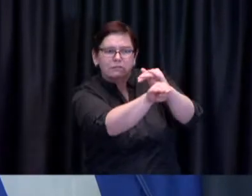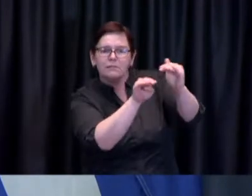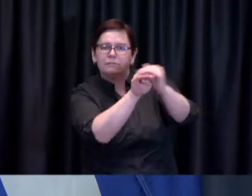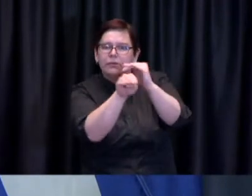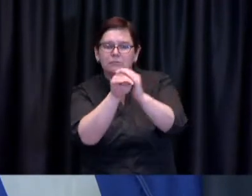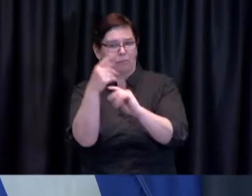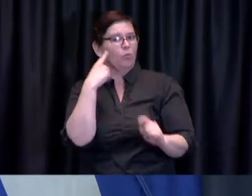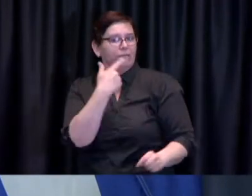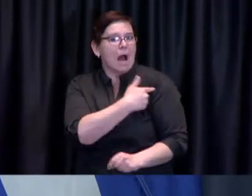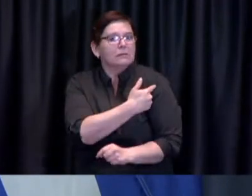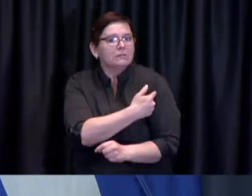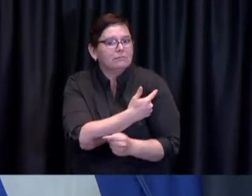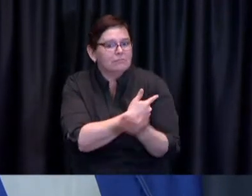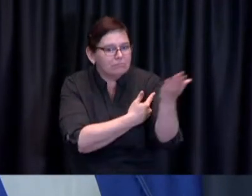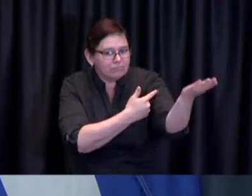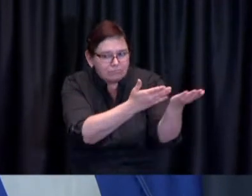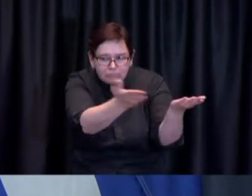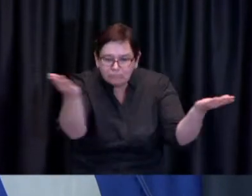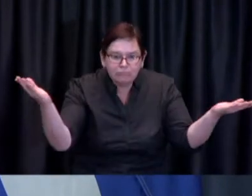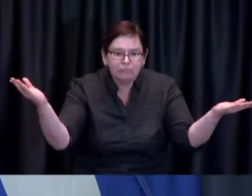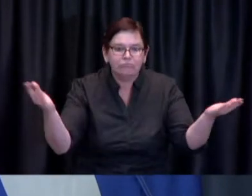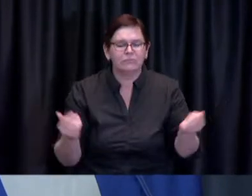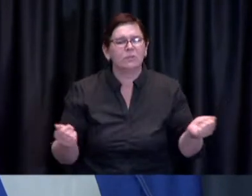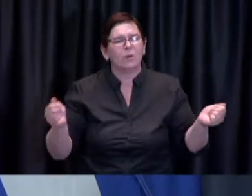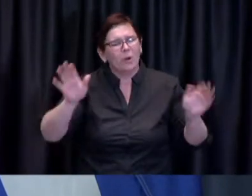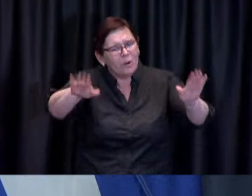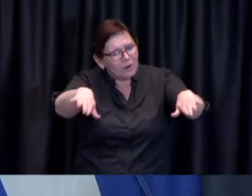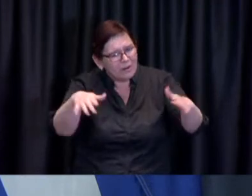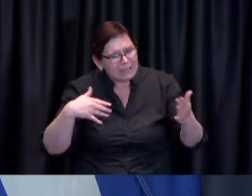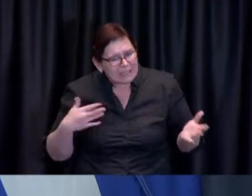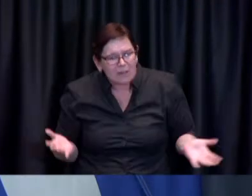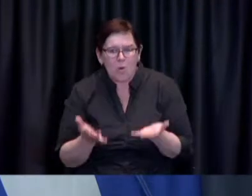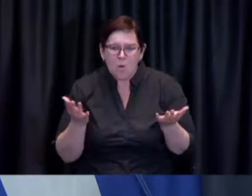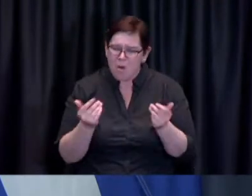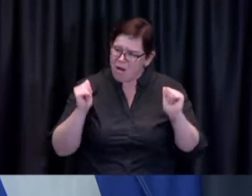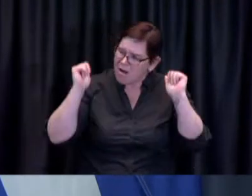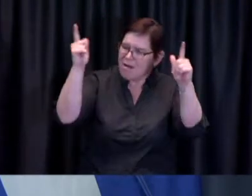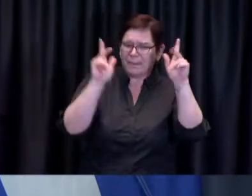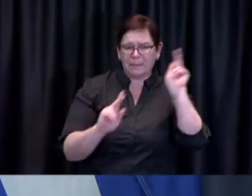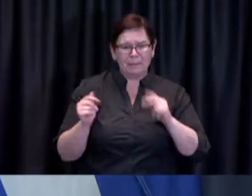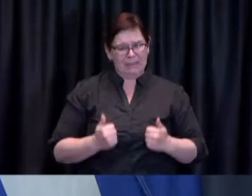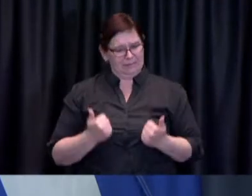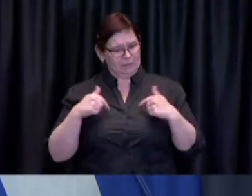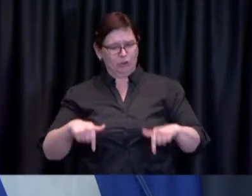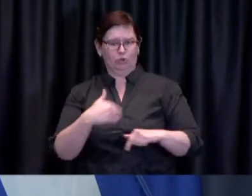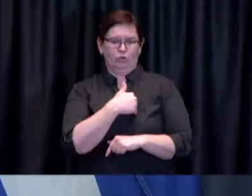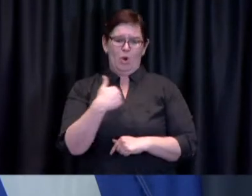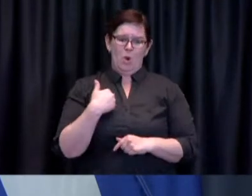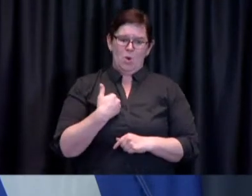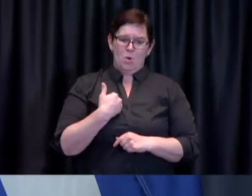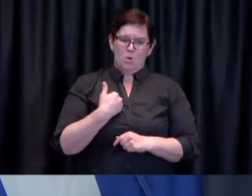certainly encourage all residents of Toronto to find the channel that's easiest for them to access